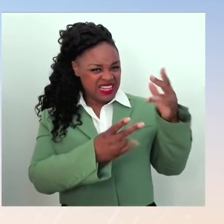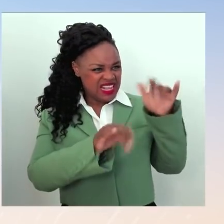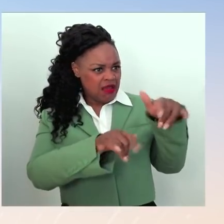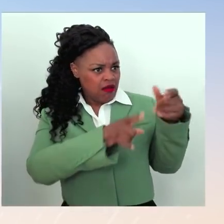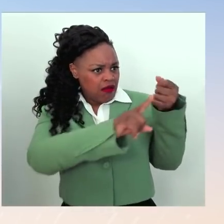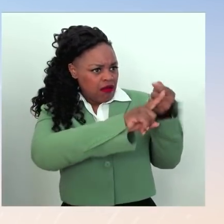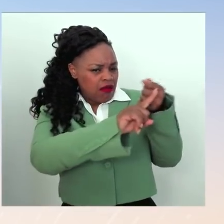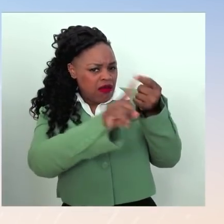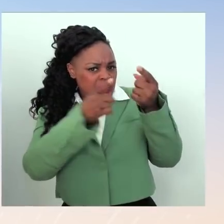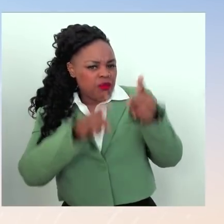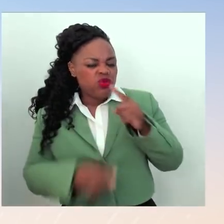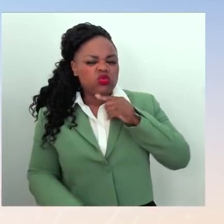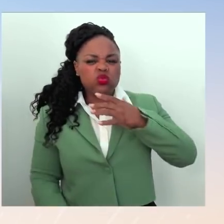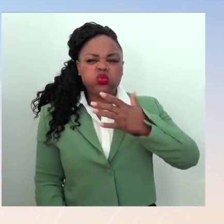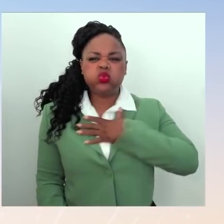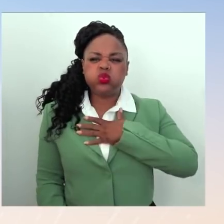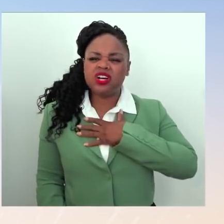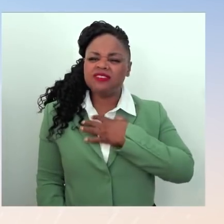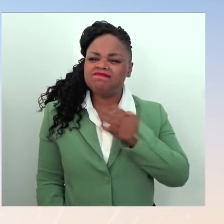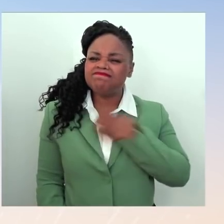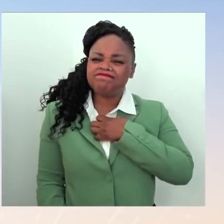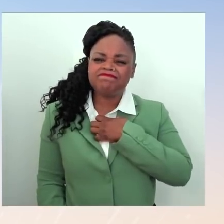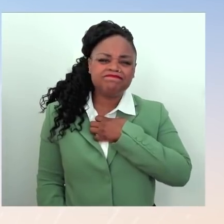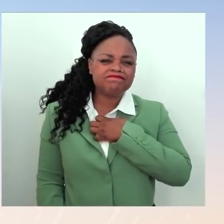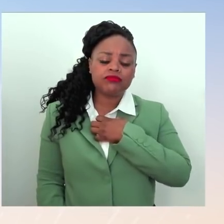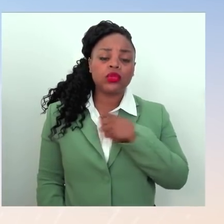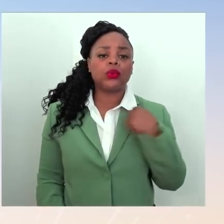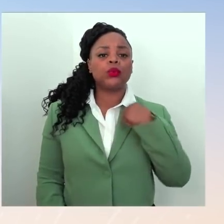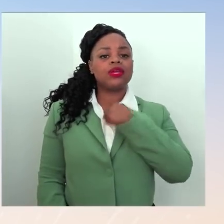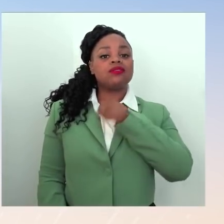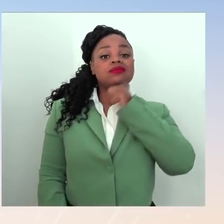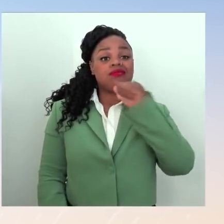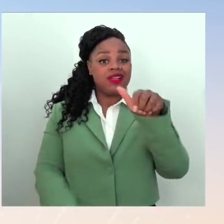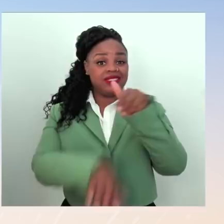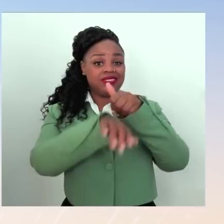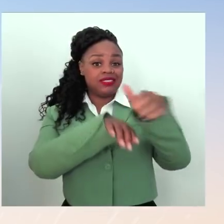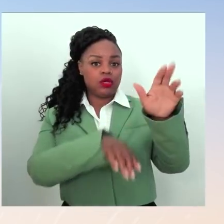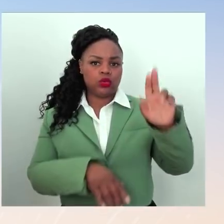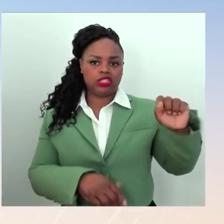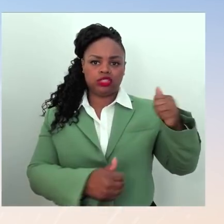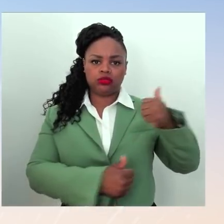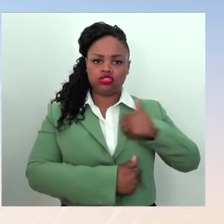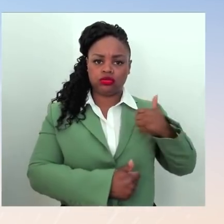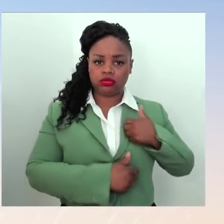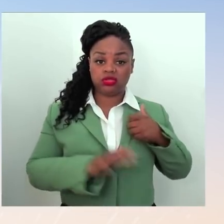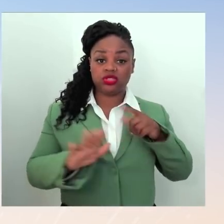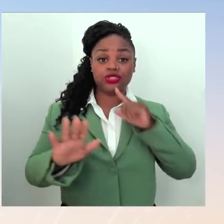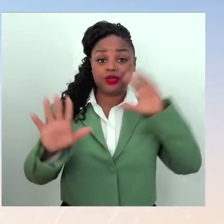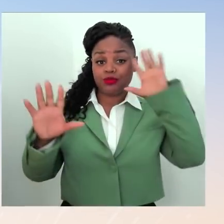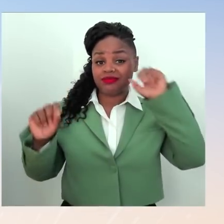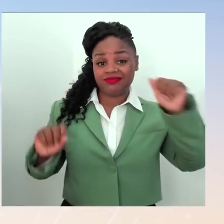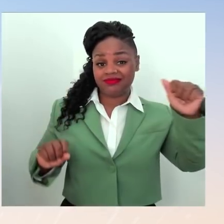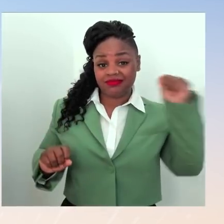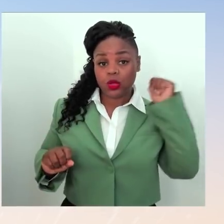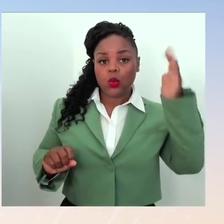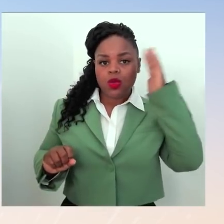to fight in Ukraine against Russia. The President is not going to do that. That is what you have to weigh as President of the United States.